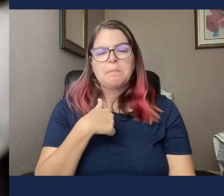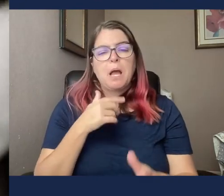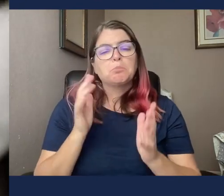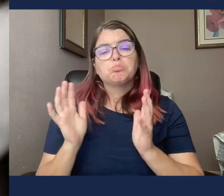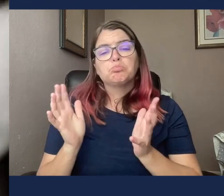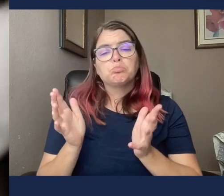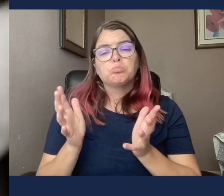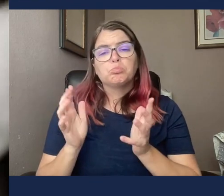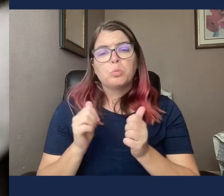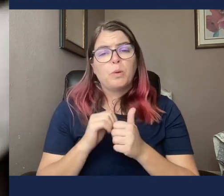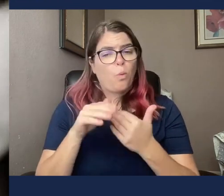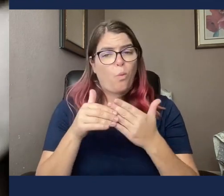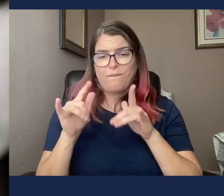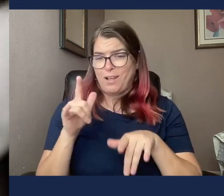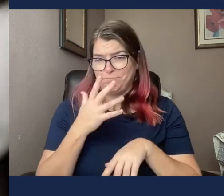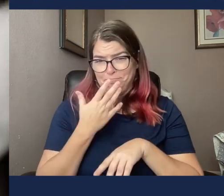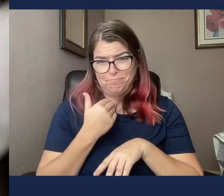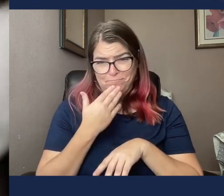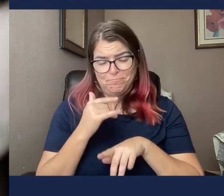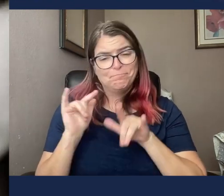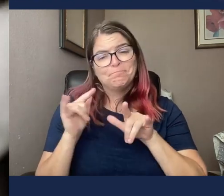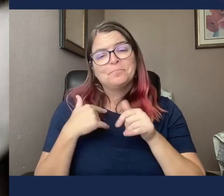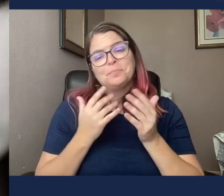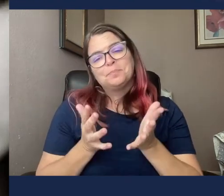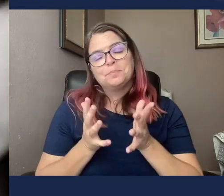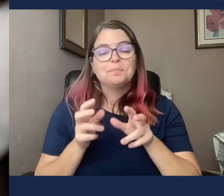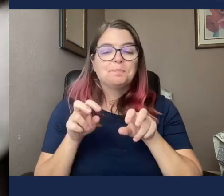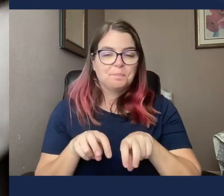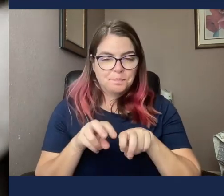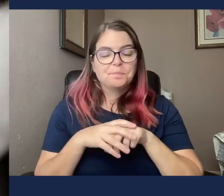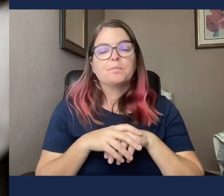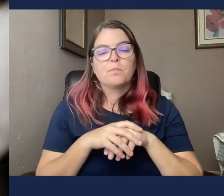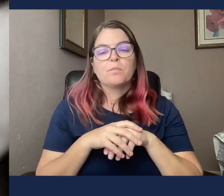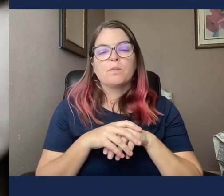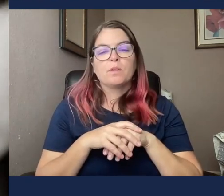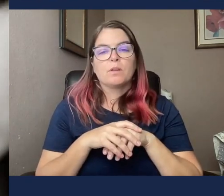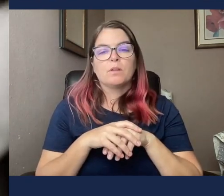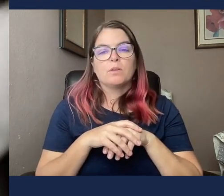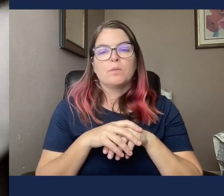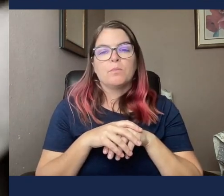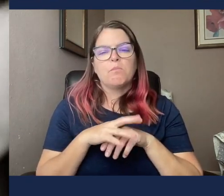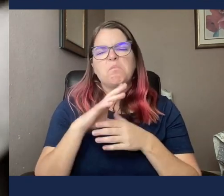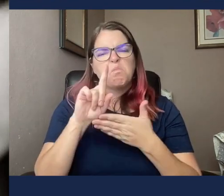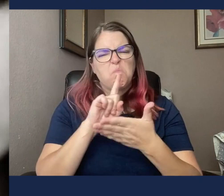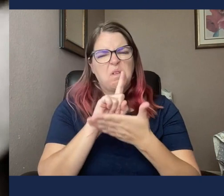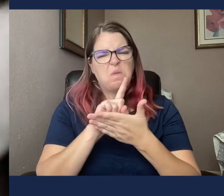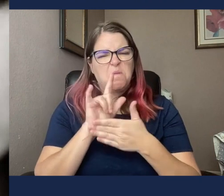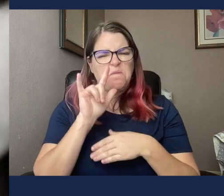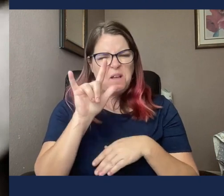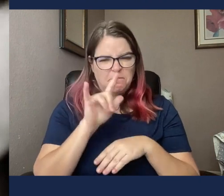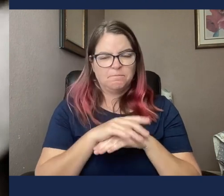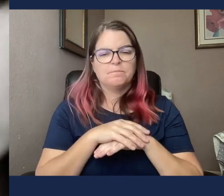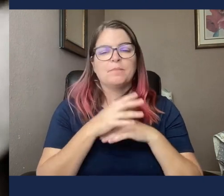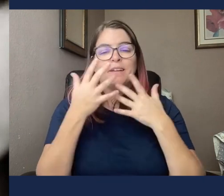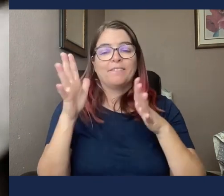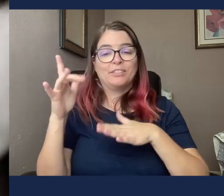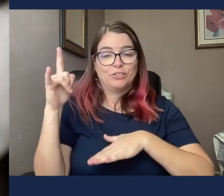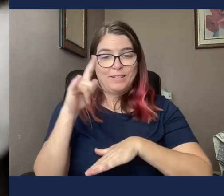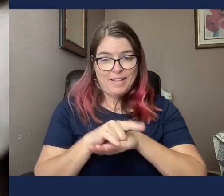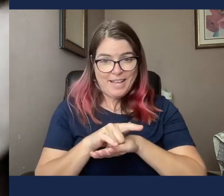the Muslim ban. Half of those complaints took place between October and